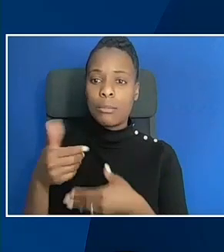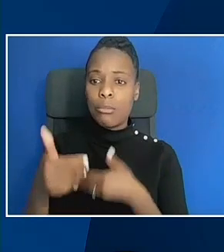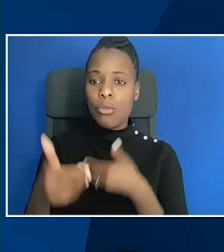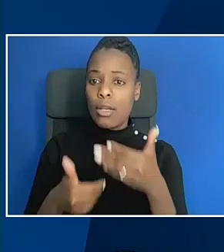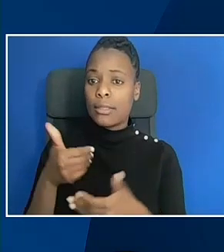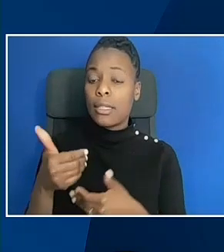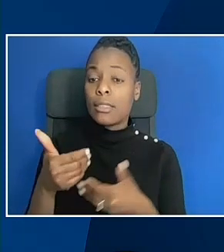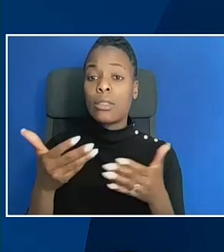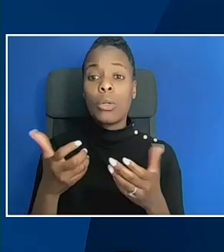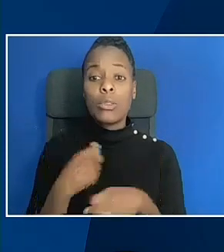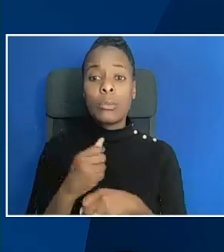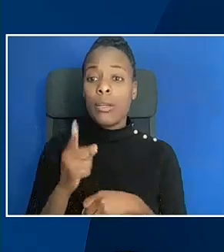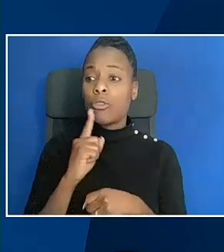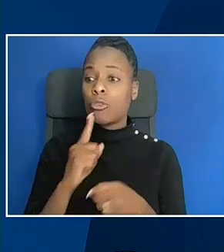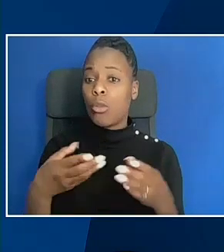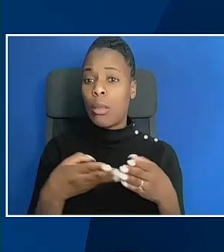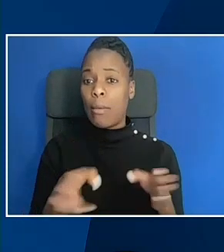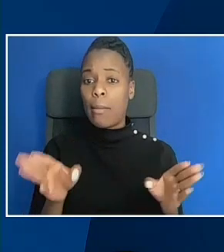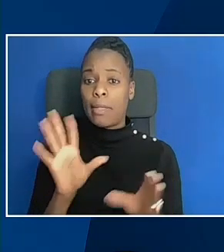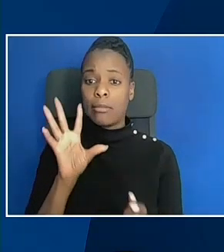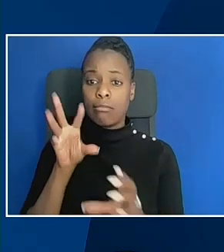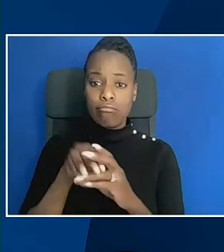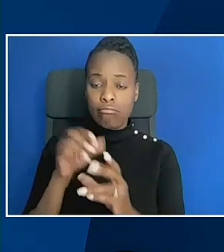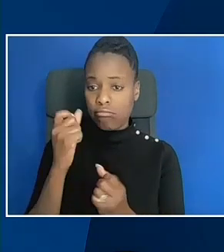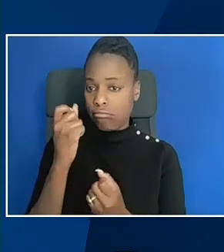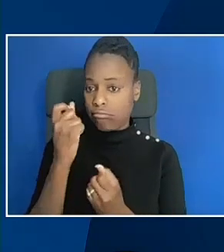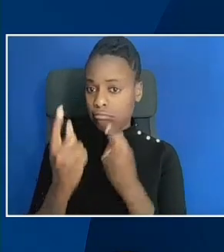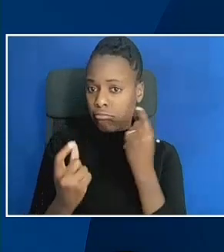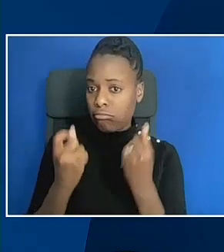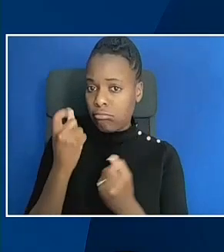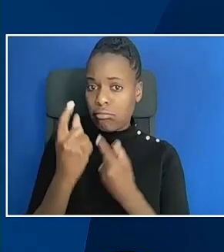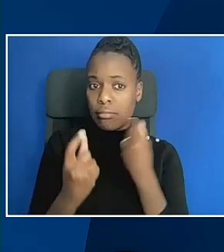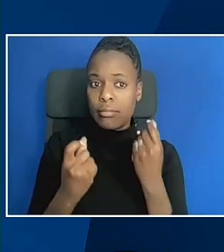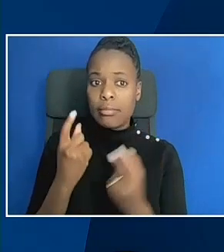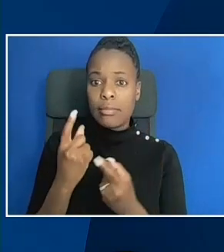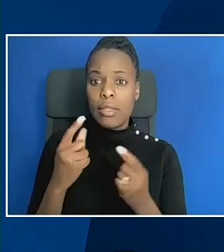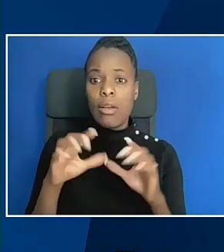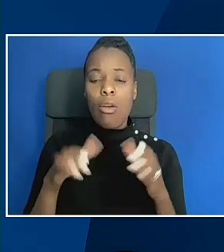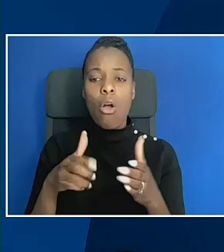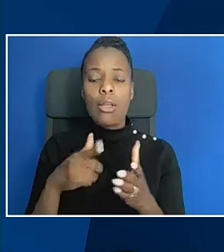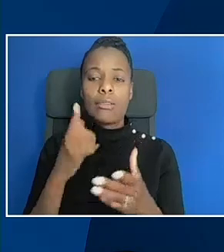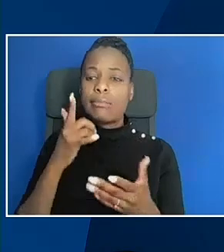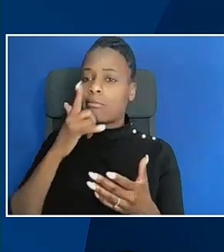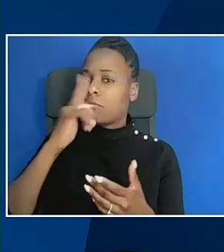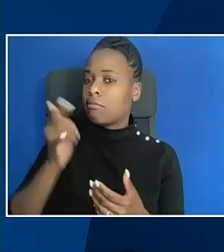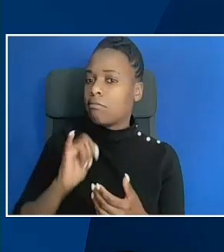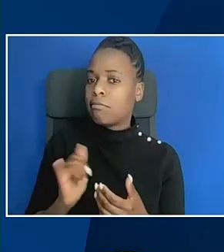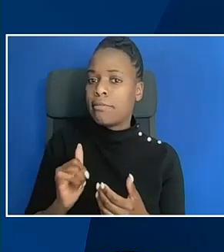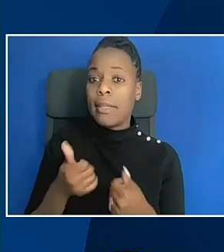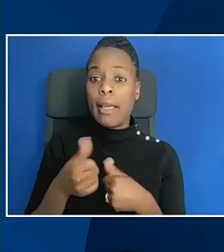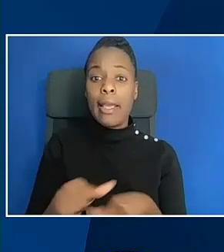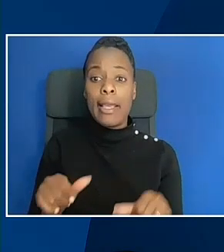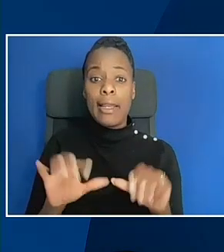involved in understanding what the caucus means. Any party, according to protocol,